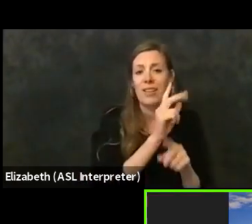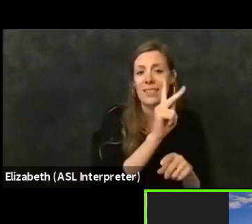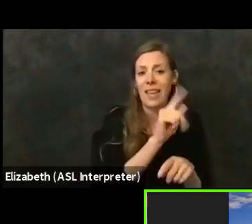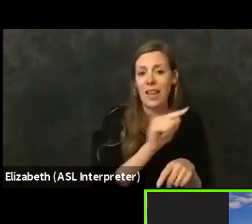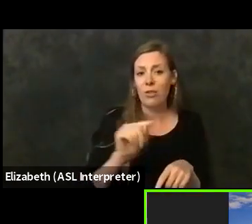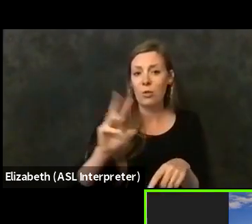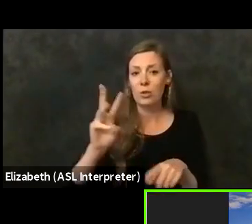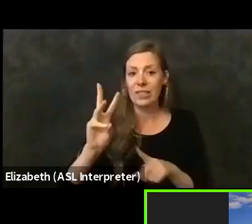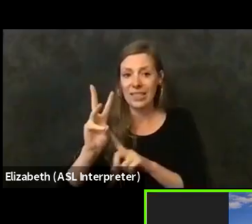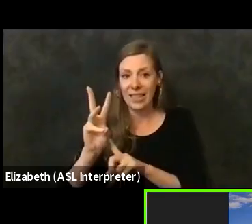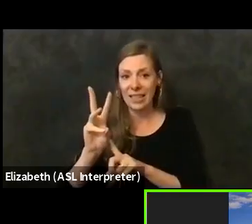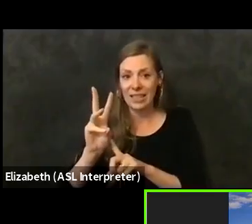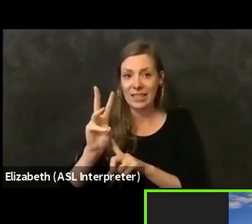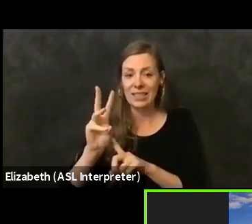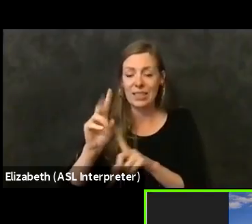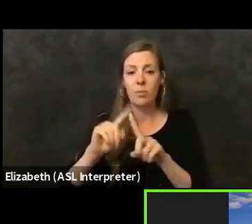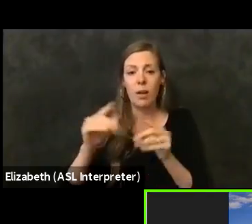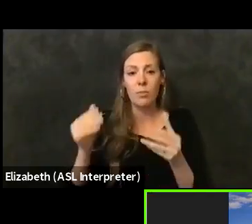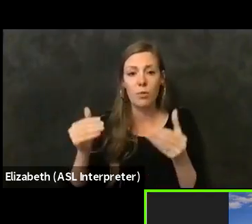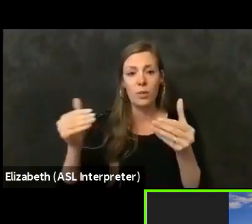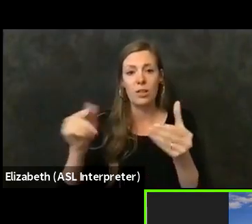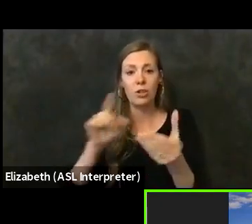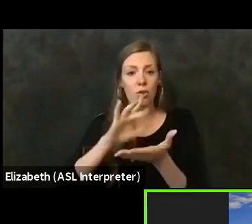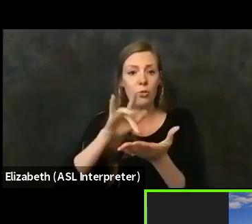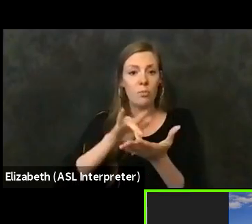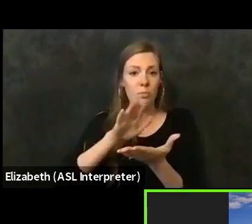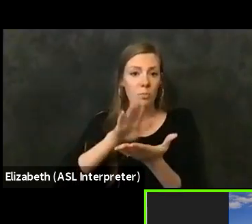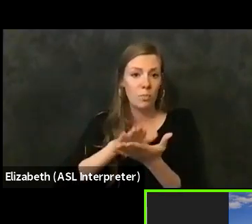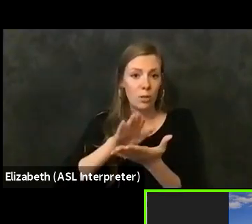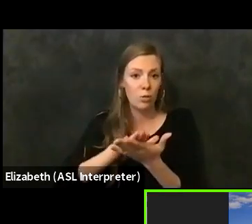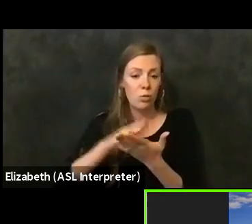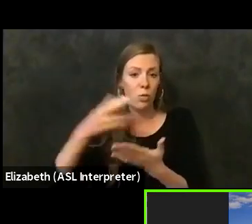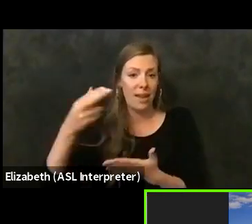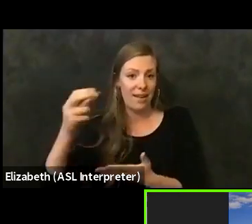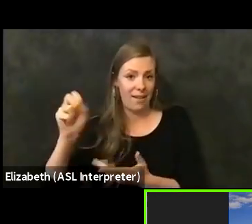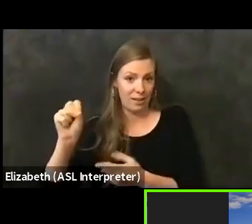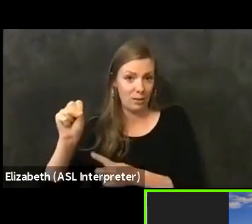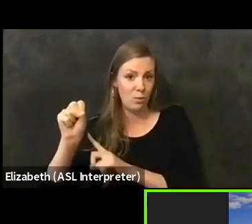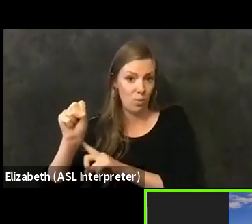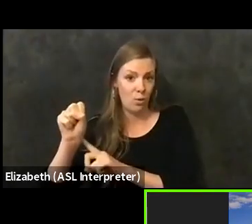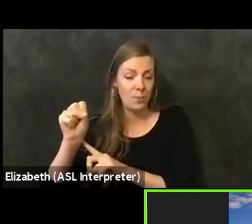age range and move potentially into middle school and to high school. So if there are schools that are already